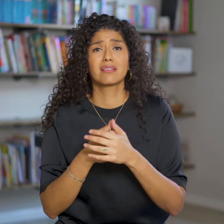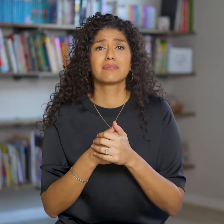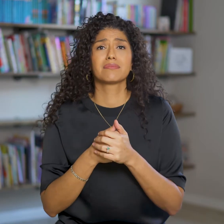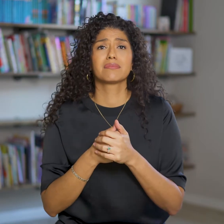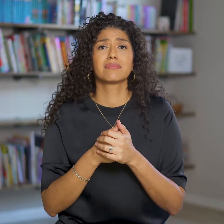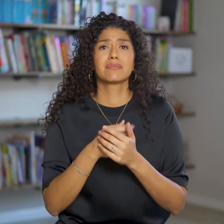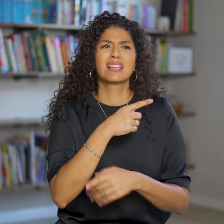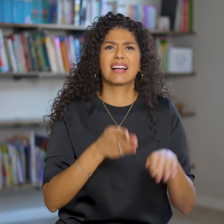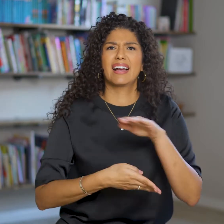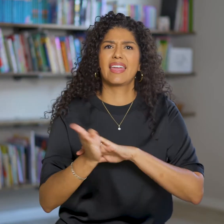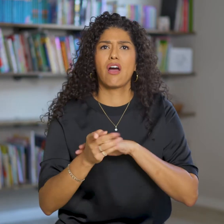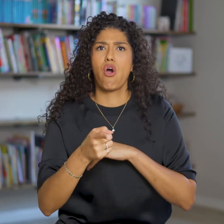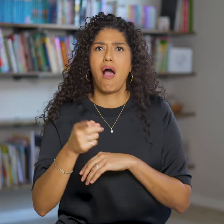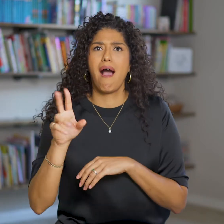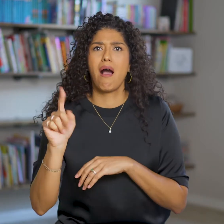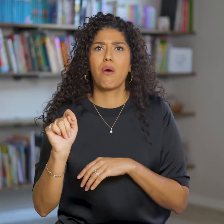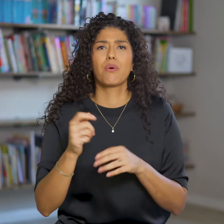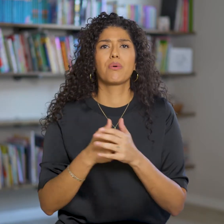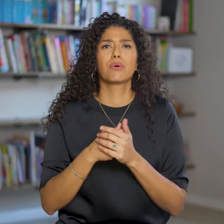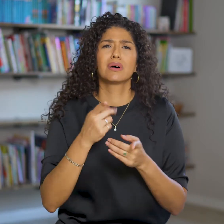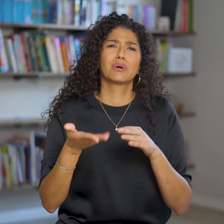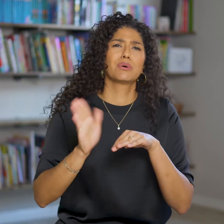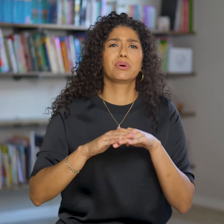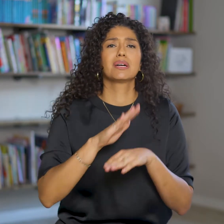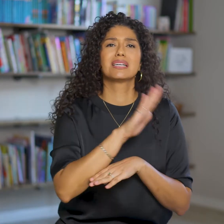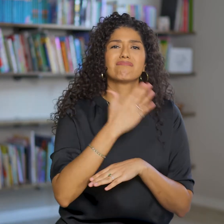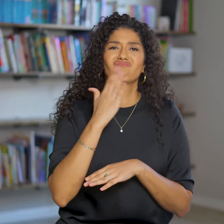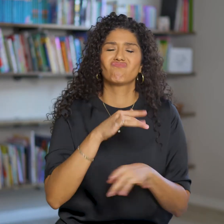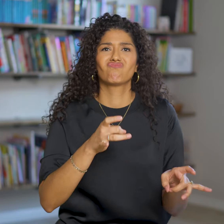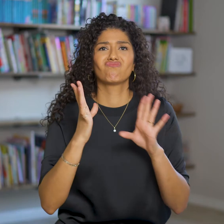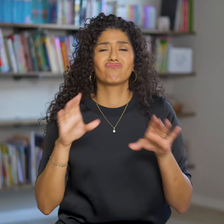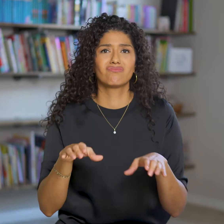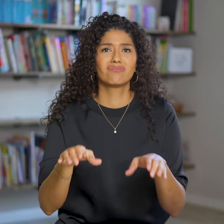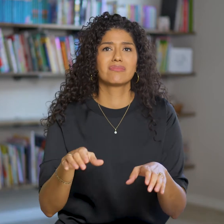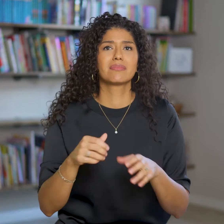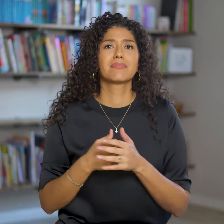he kicks her out, adding to his wickedness.